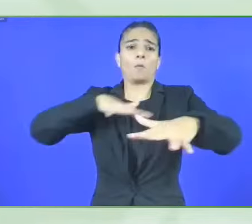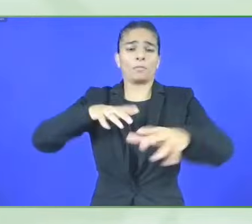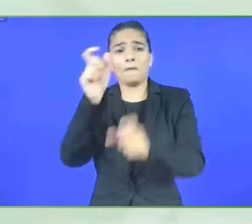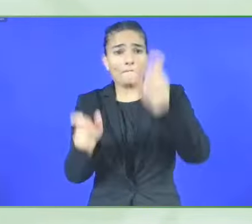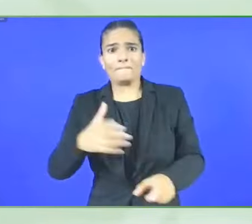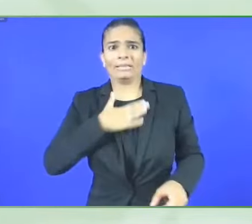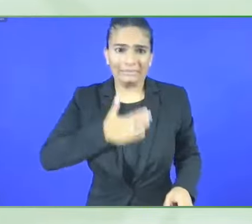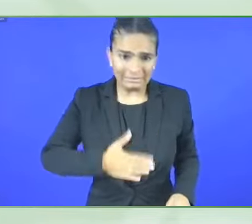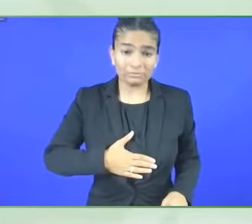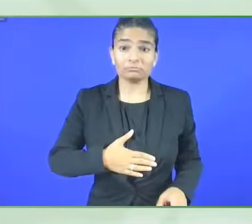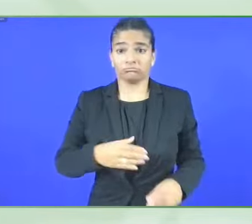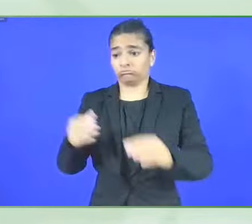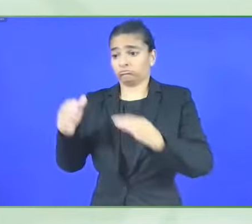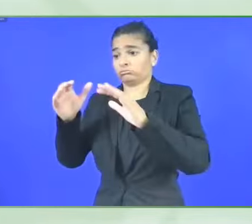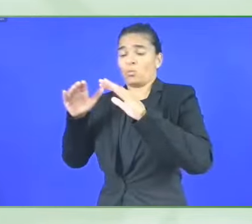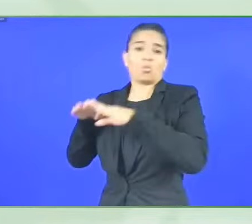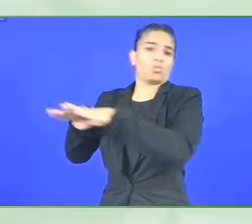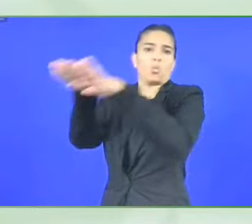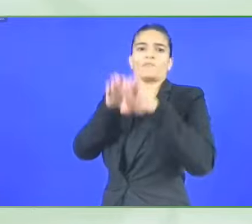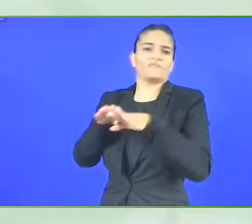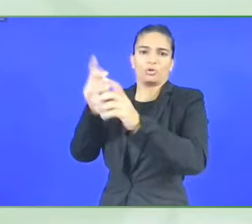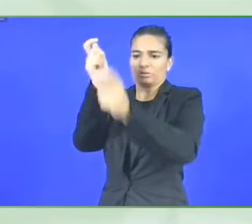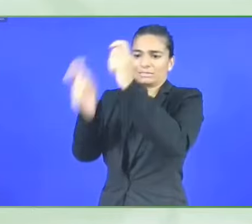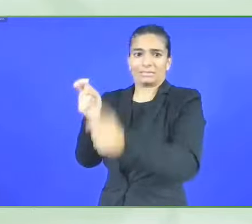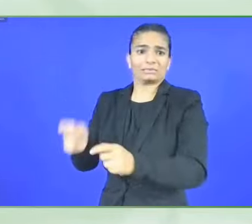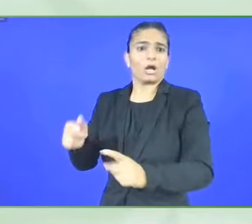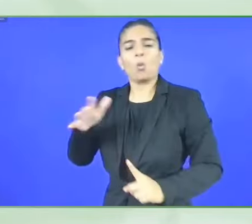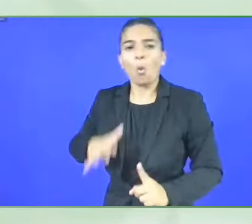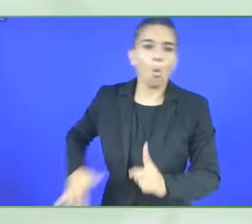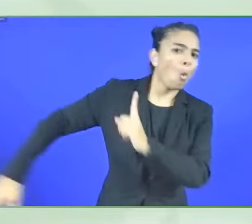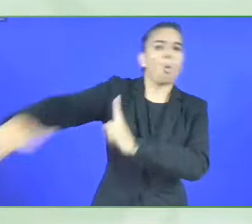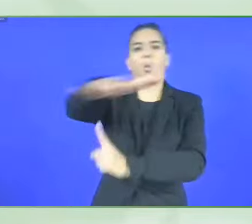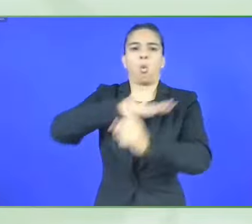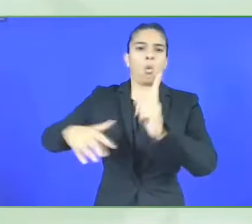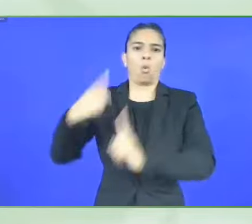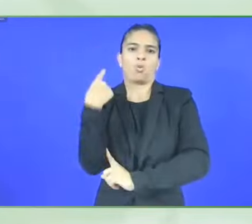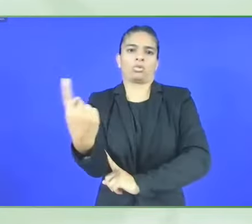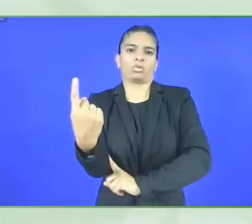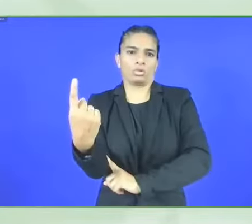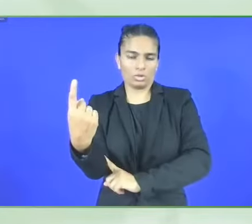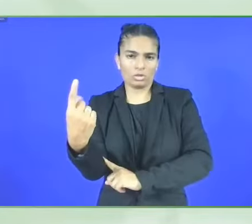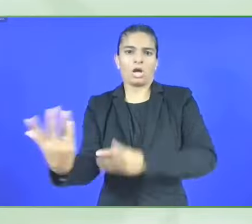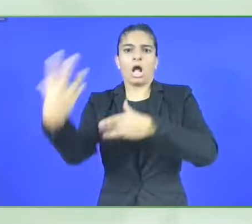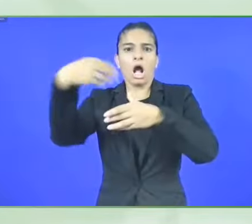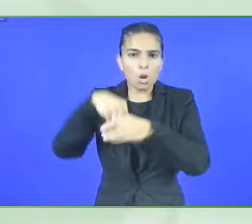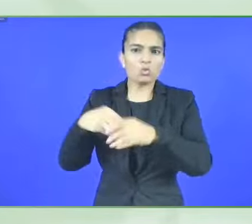as a researcher, teacher, and a Universal Design expert.